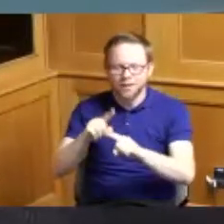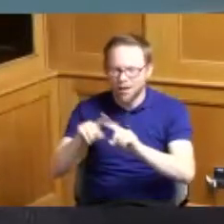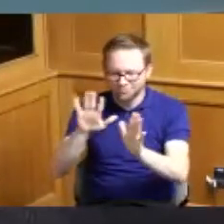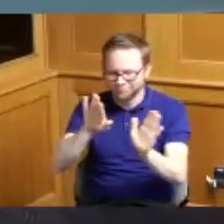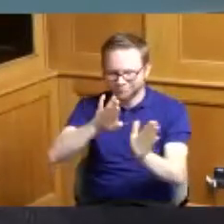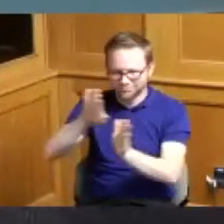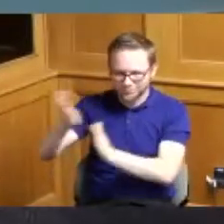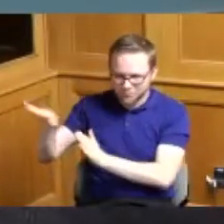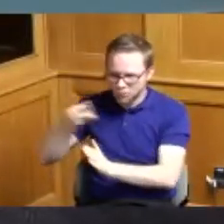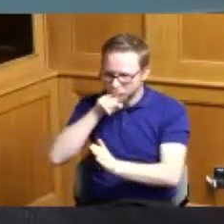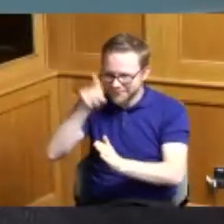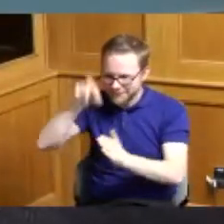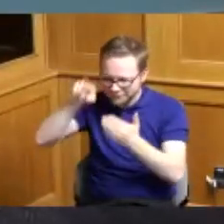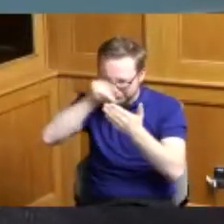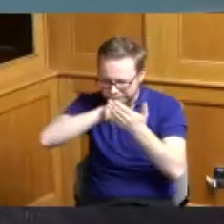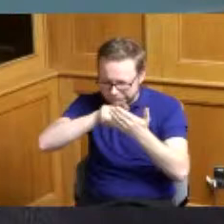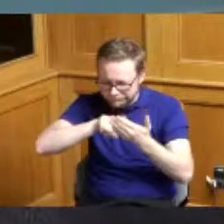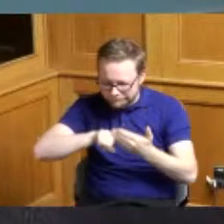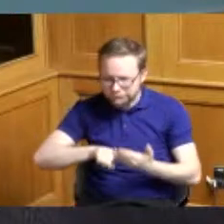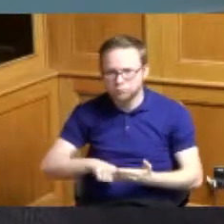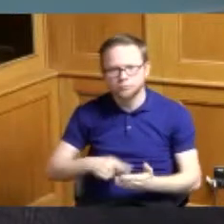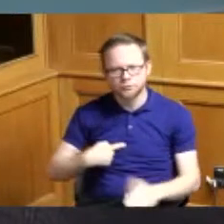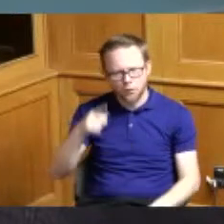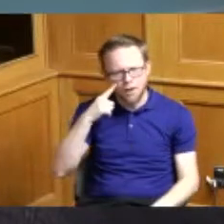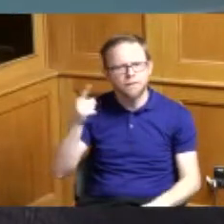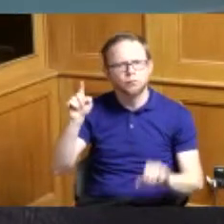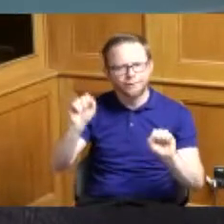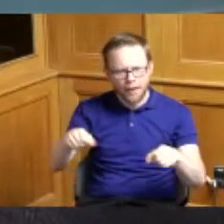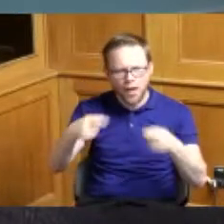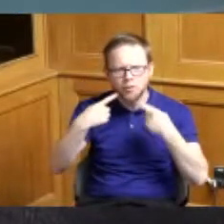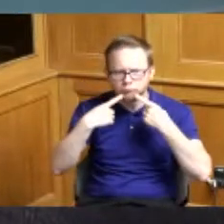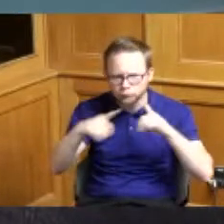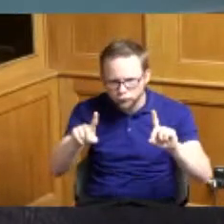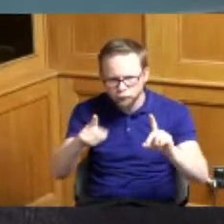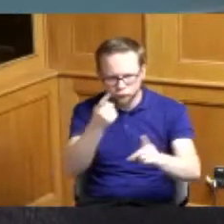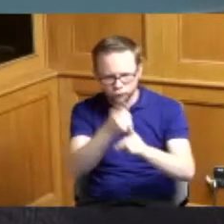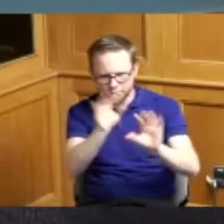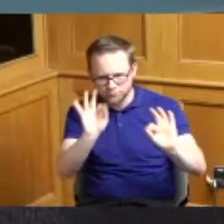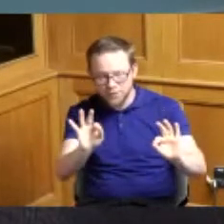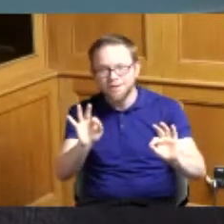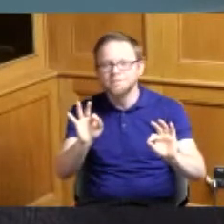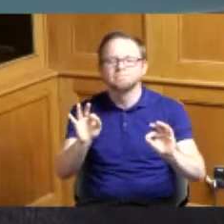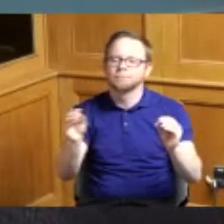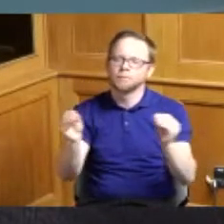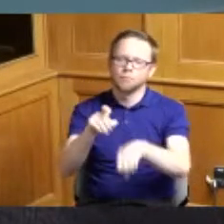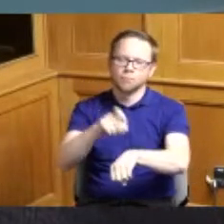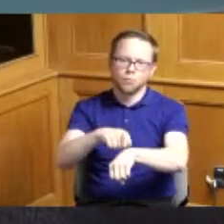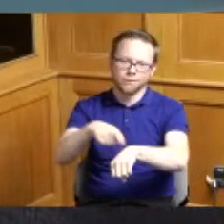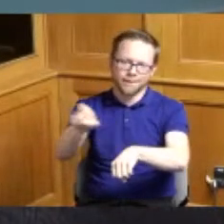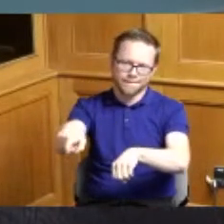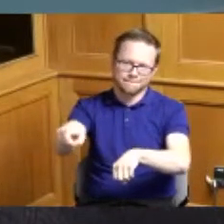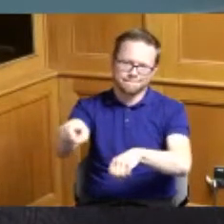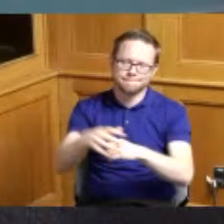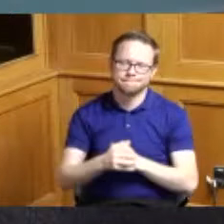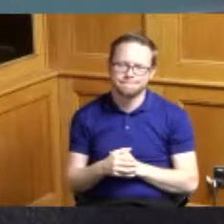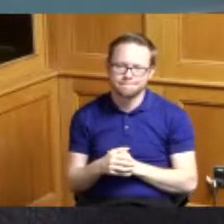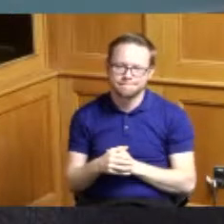down to these numbers I think we can get there but I just think we need a more time and more partners